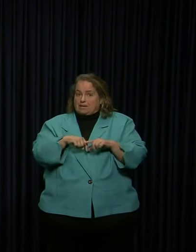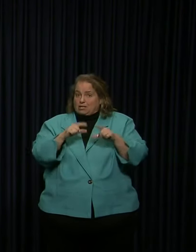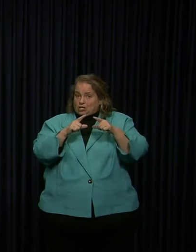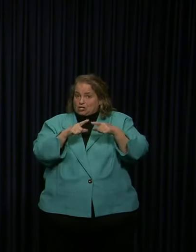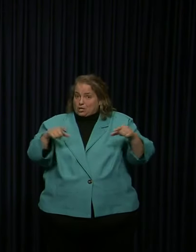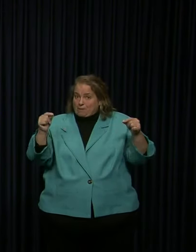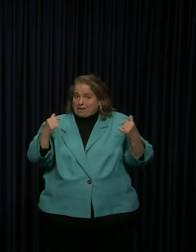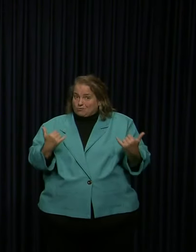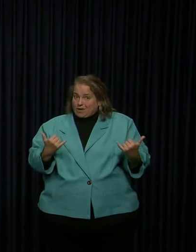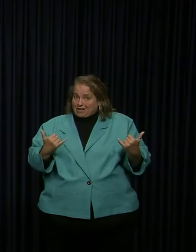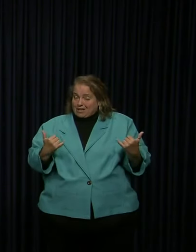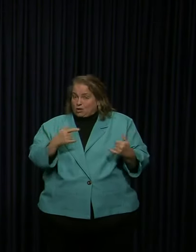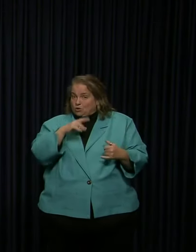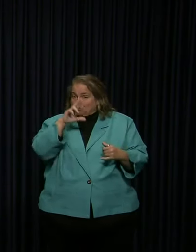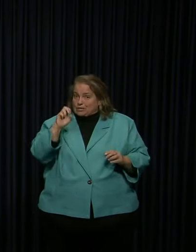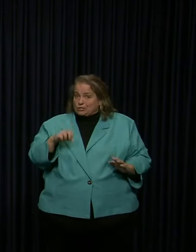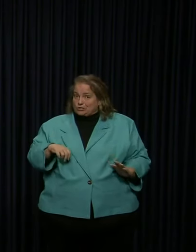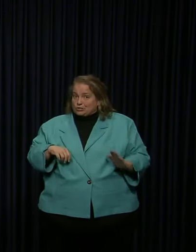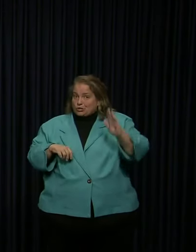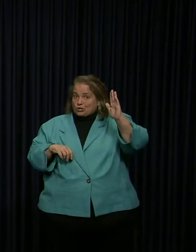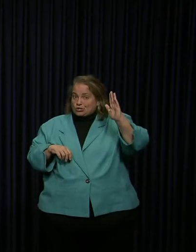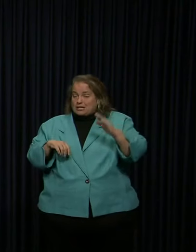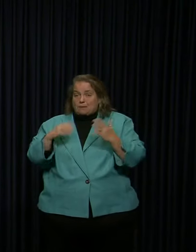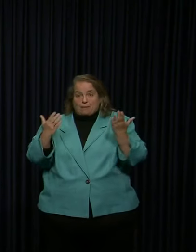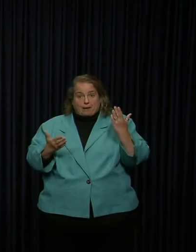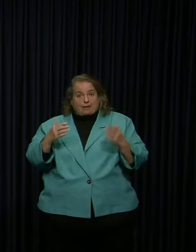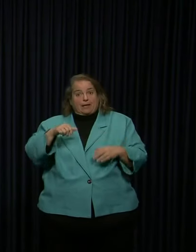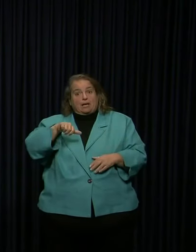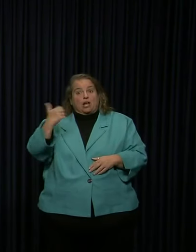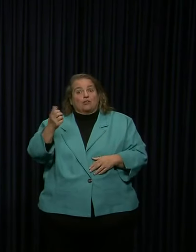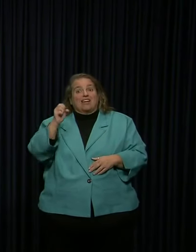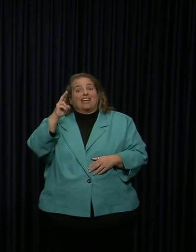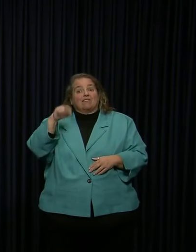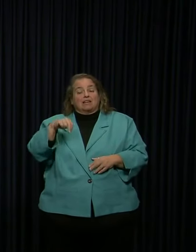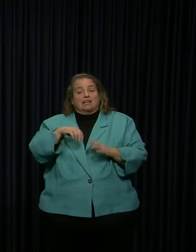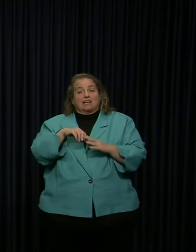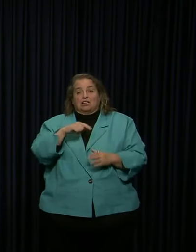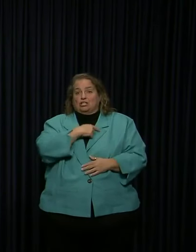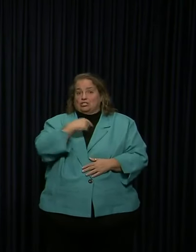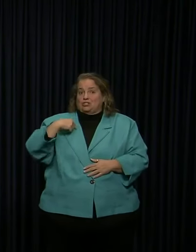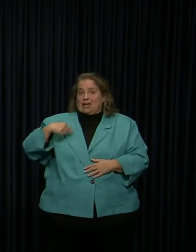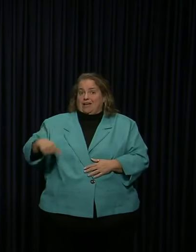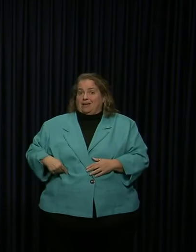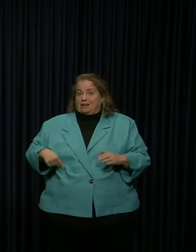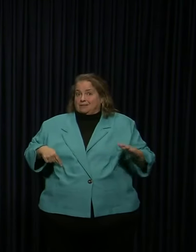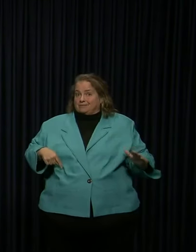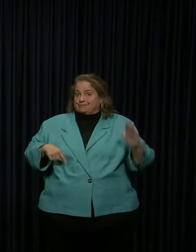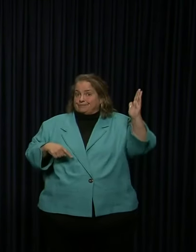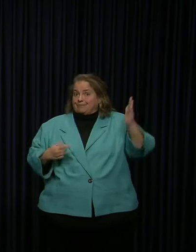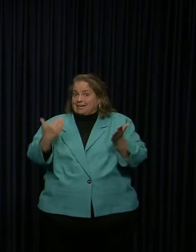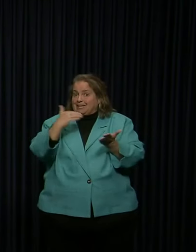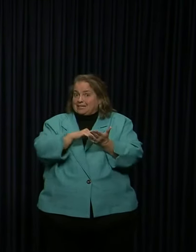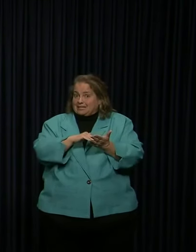OUR ORDERS ARE A STATE DEAL. AND I WILL WANT TO COLLABORATE WITH THE FEDERAL GOVERNMENT AS MUCH AS POSSIBLE, BUT AT THE END